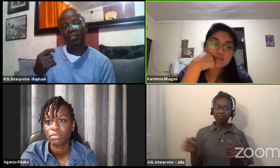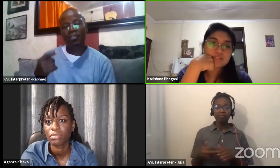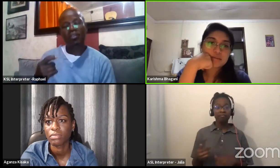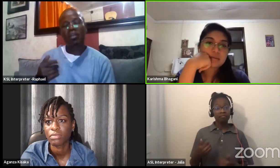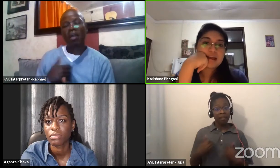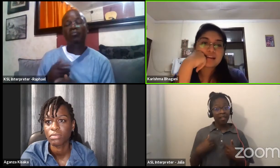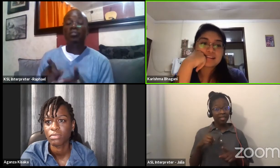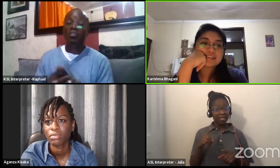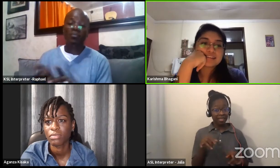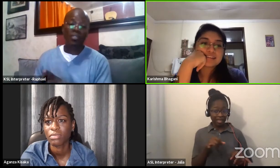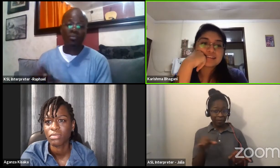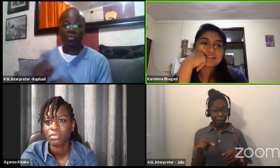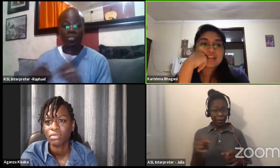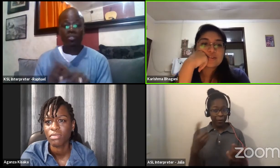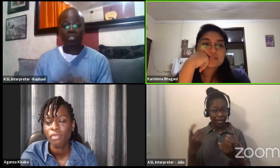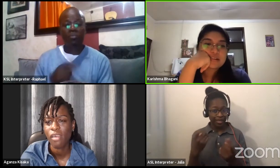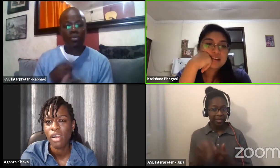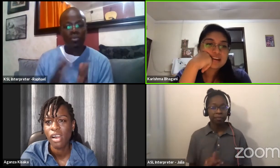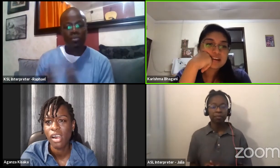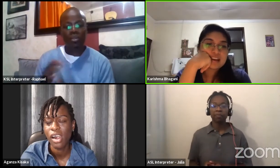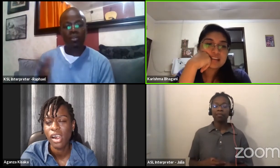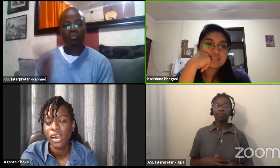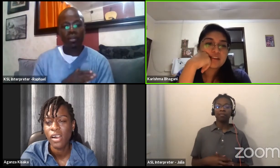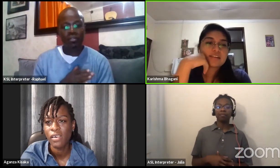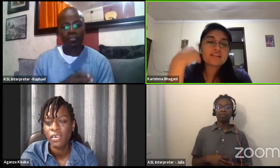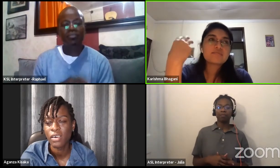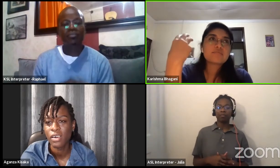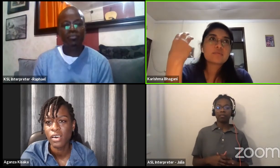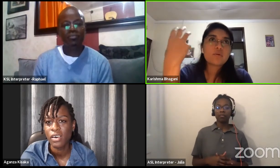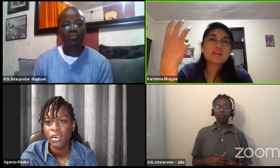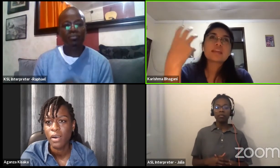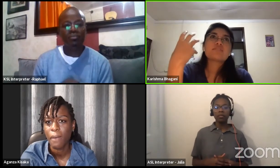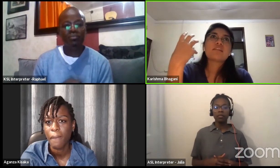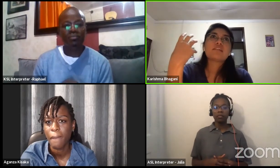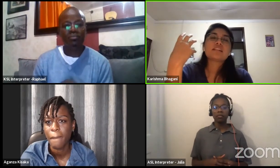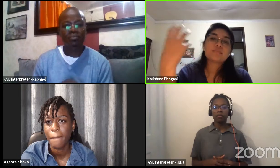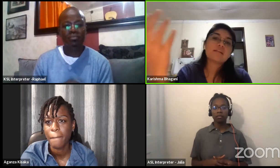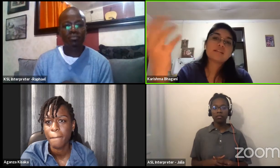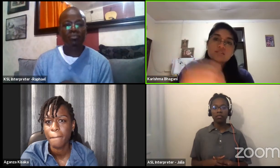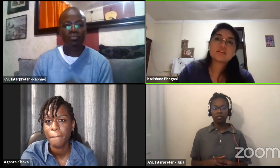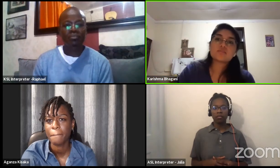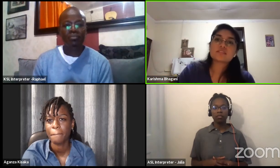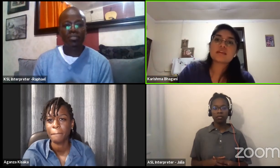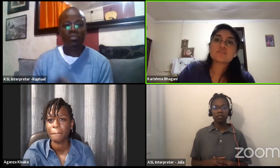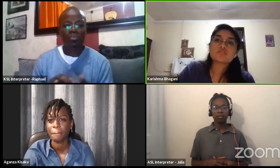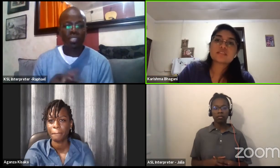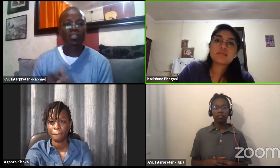when I was coming back and you know it's very rewarding and very inspiring to hear you say what you're saying